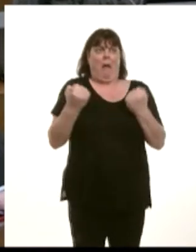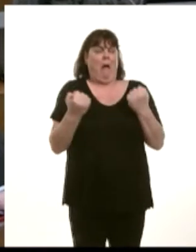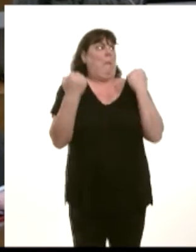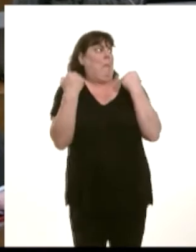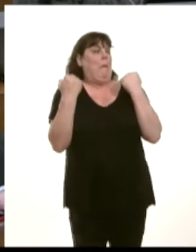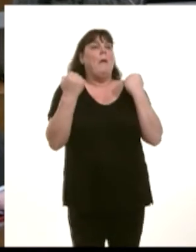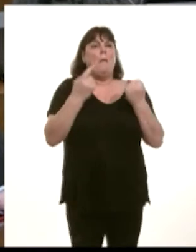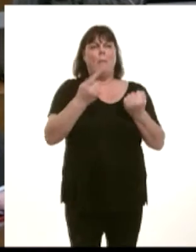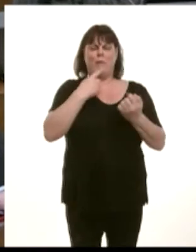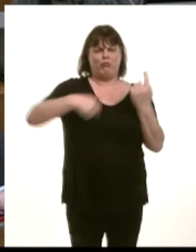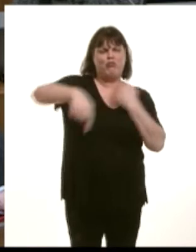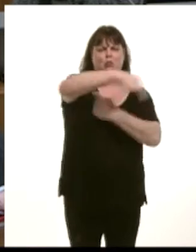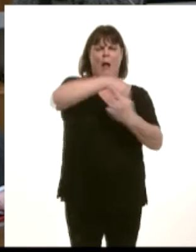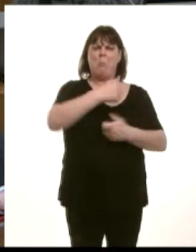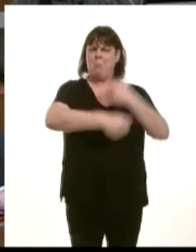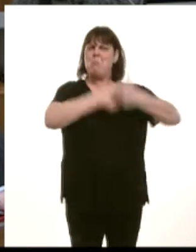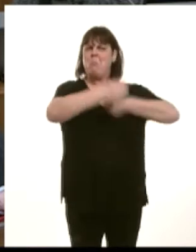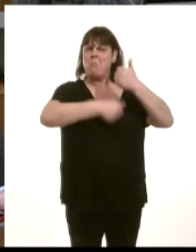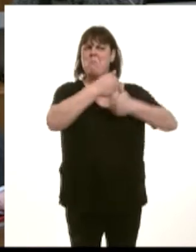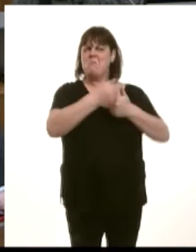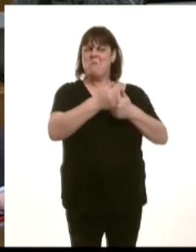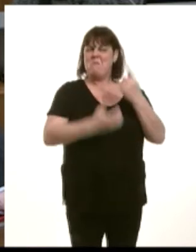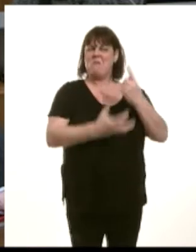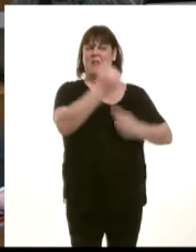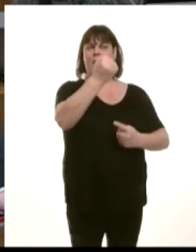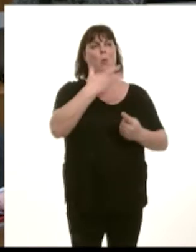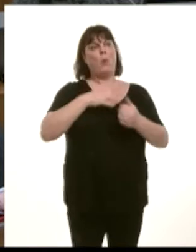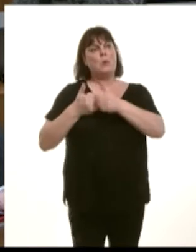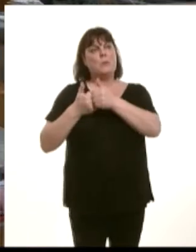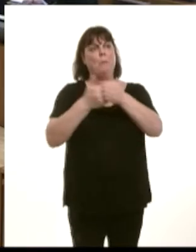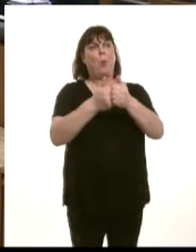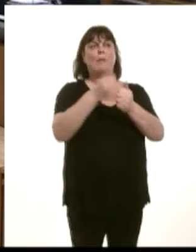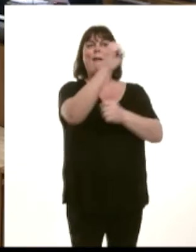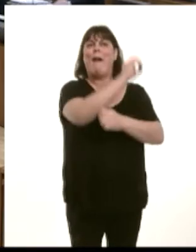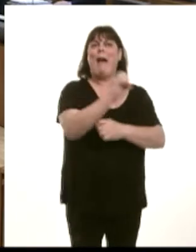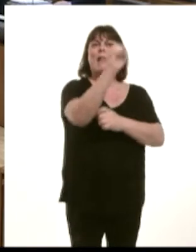But, the track itself is something that has been very successful and we want to support the Anglesey Circuit in the best way possible in future.